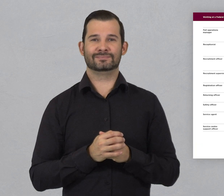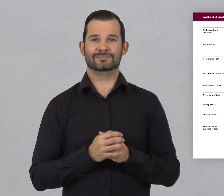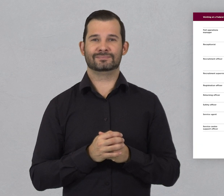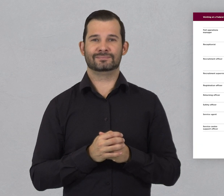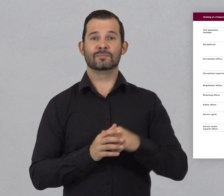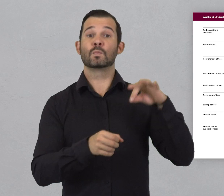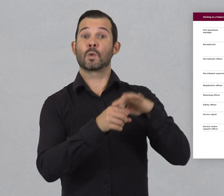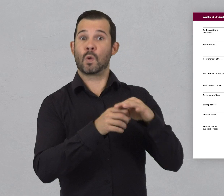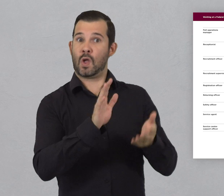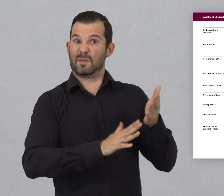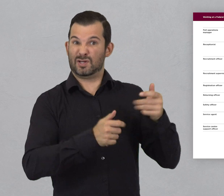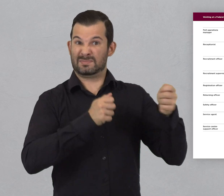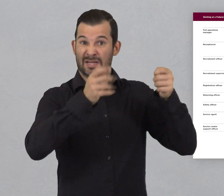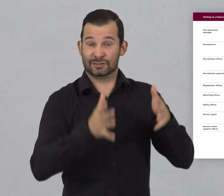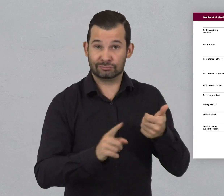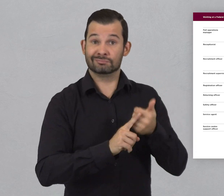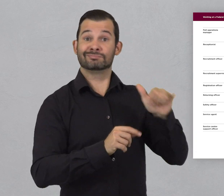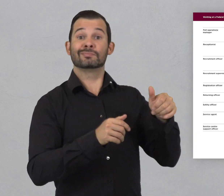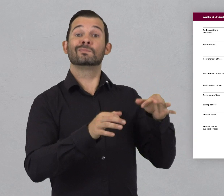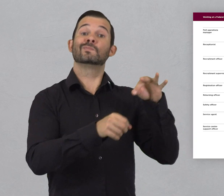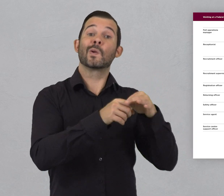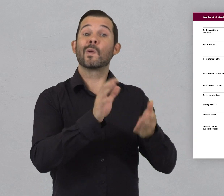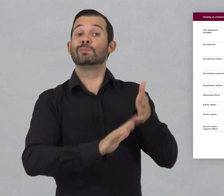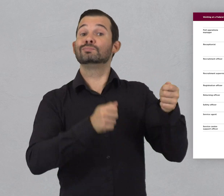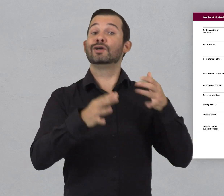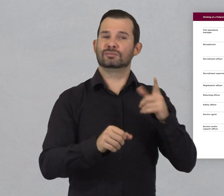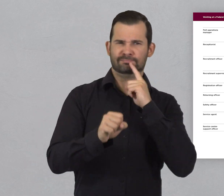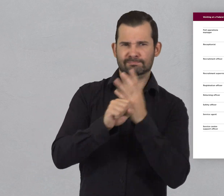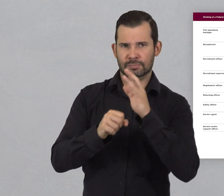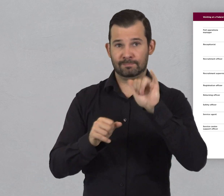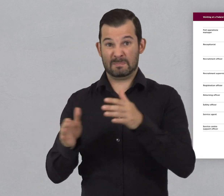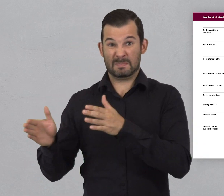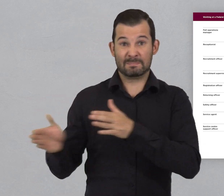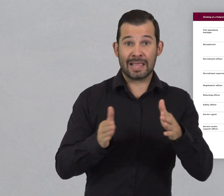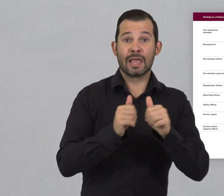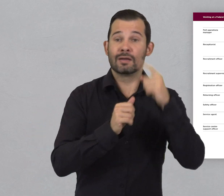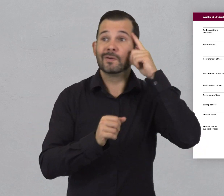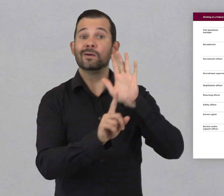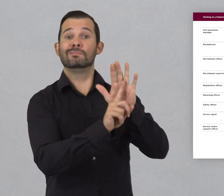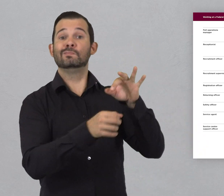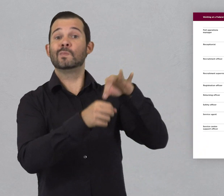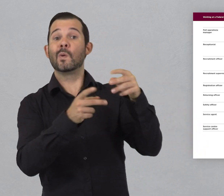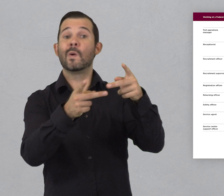Poll operations manager: The poll operations manager ensures that the plans for polling